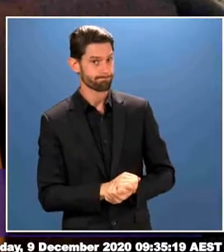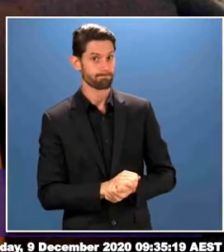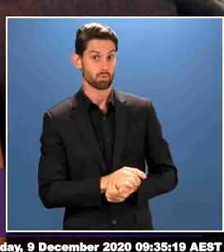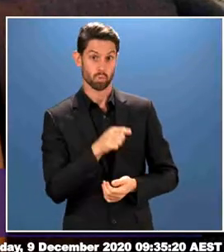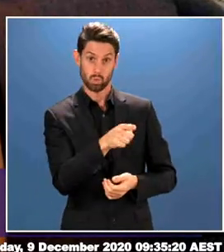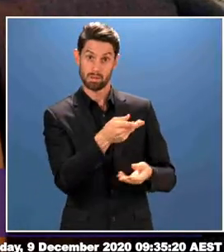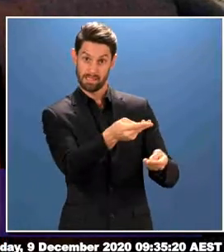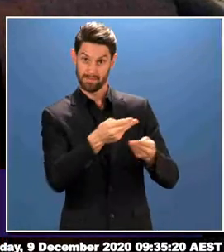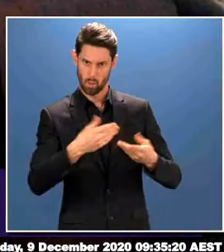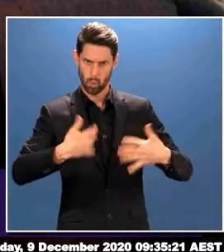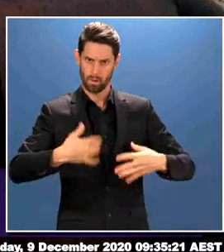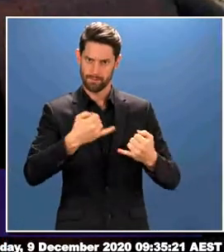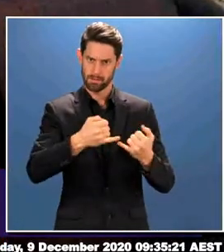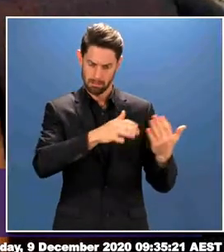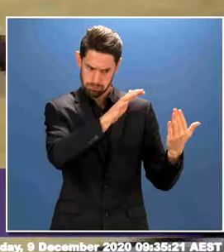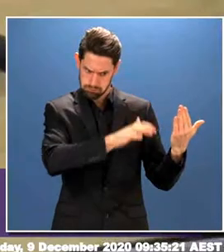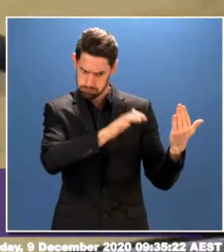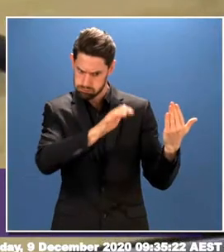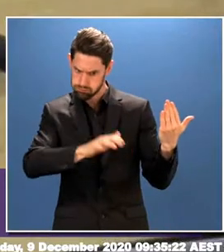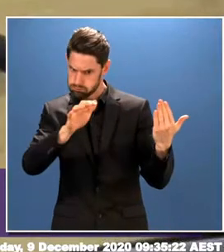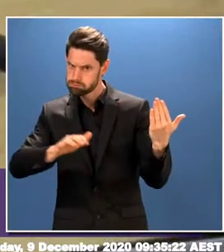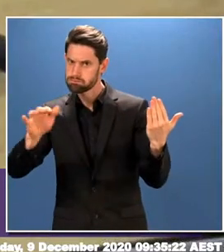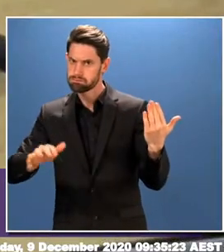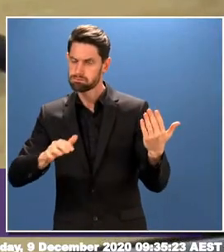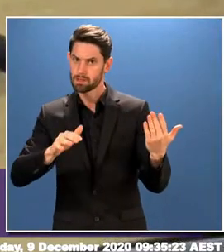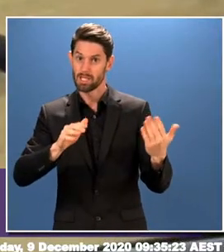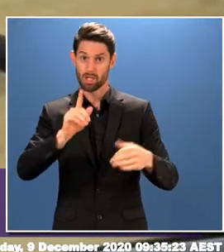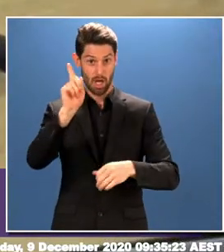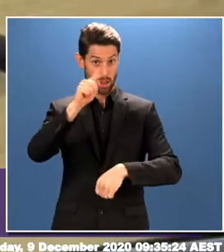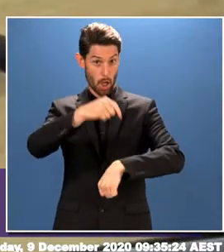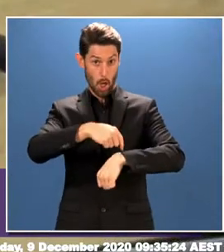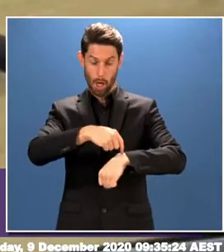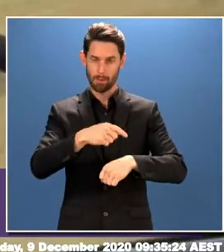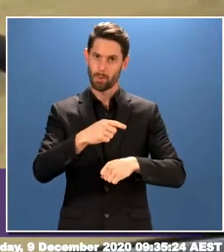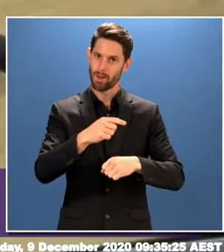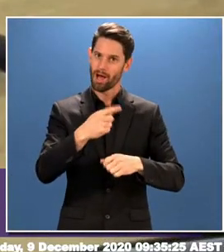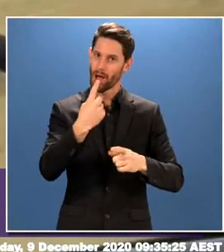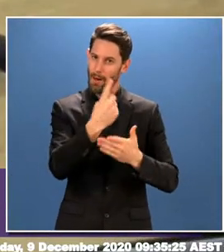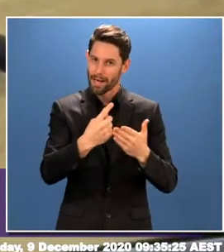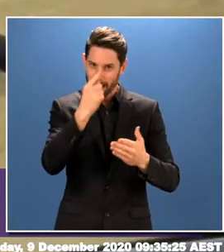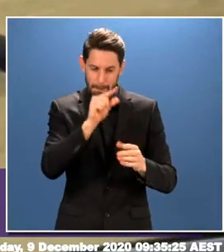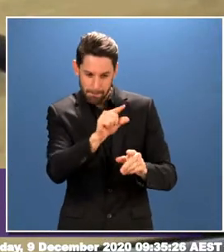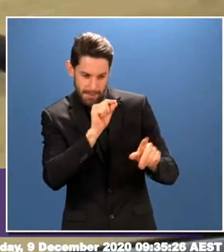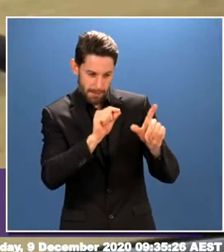submission about the Summit. While we only have time today to touch on some of the issues raised,